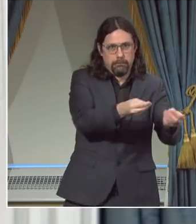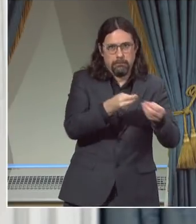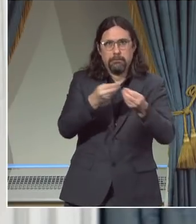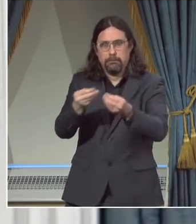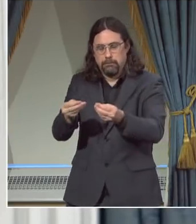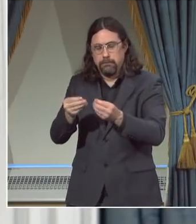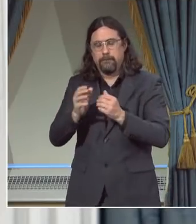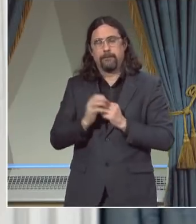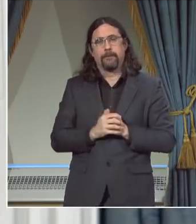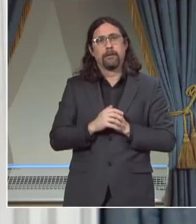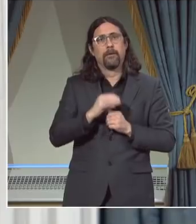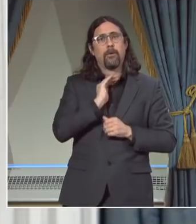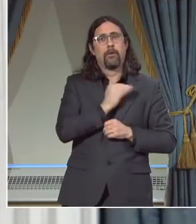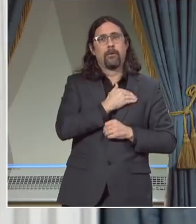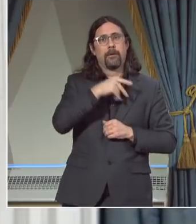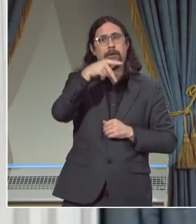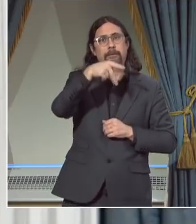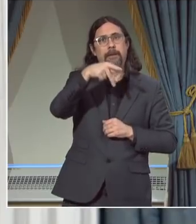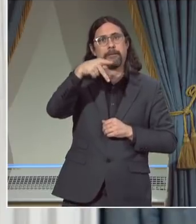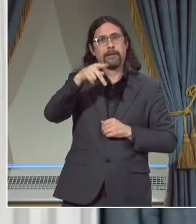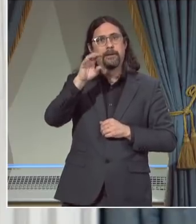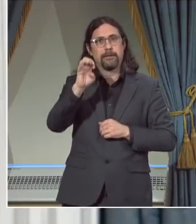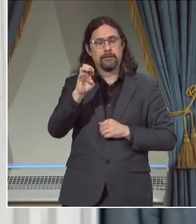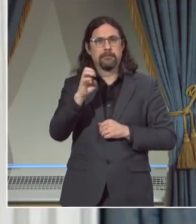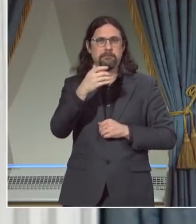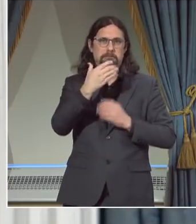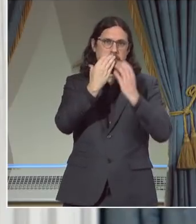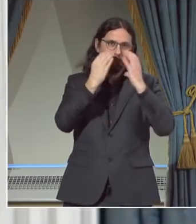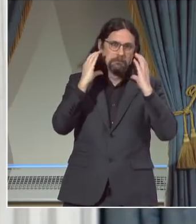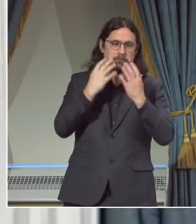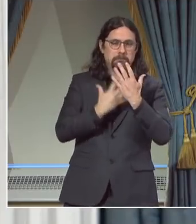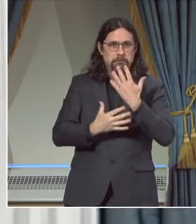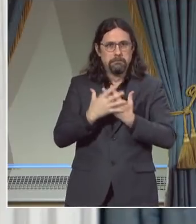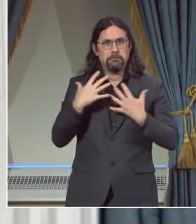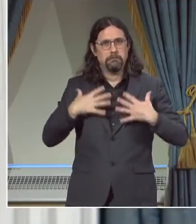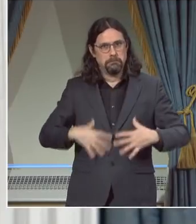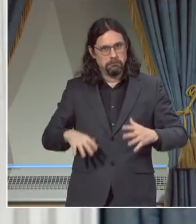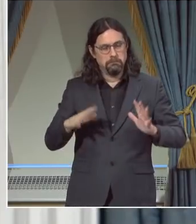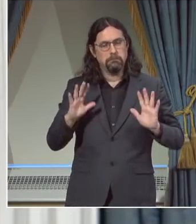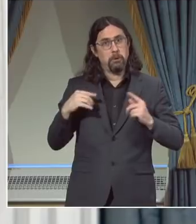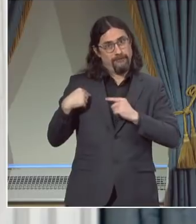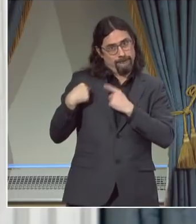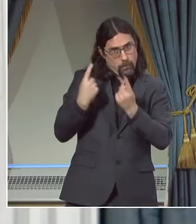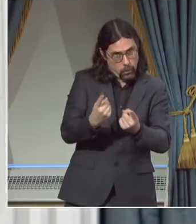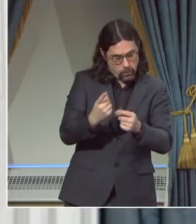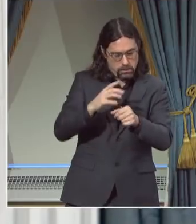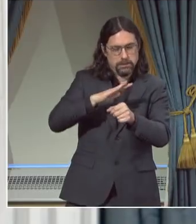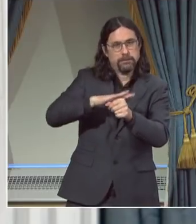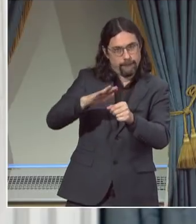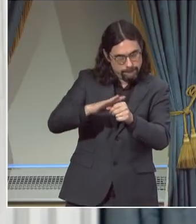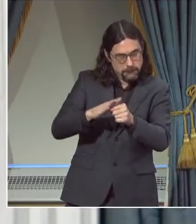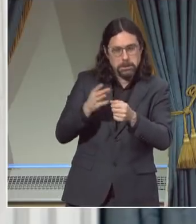PROTECTIVE EQUIPMENT. BUT THERE'S TRENEMDO US ANXIETY ABOUT THE COMING WEEKS. AND THAT'S WHY